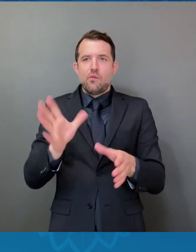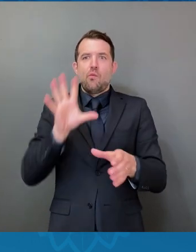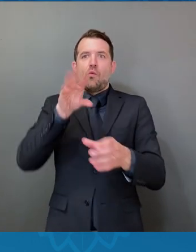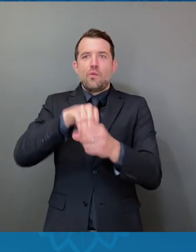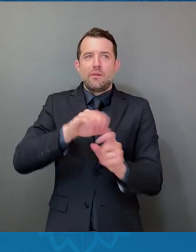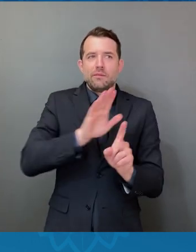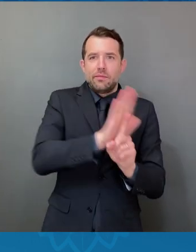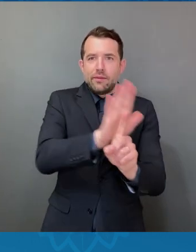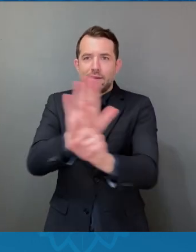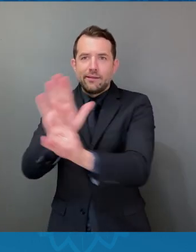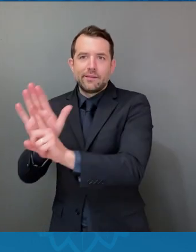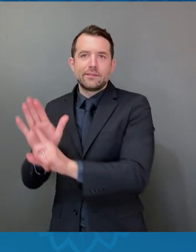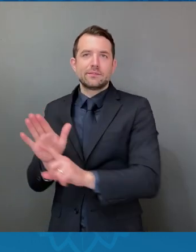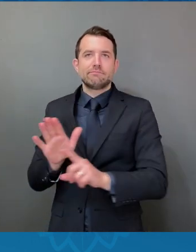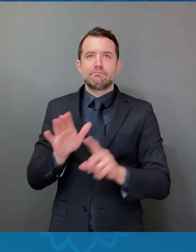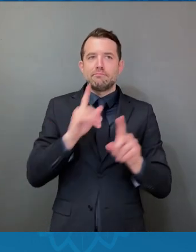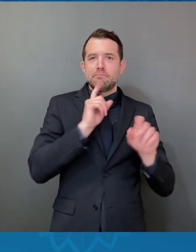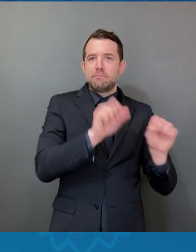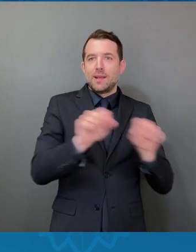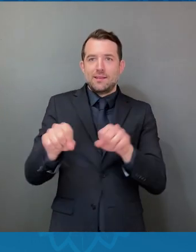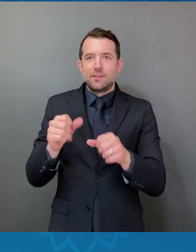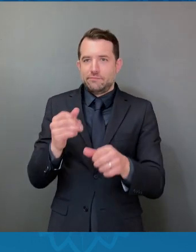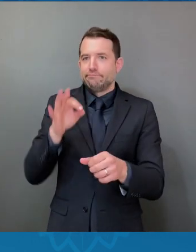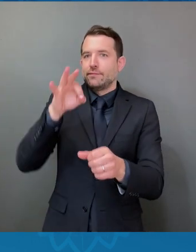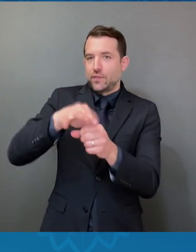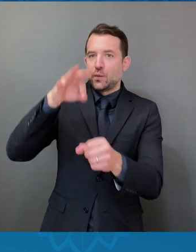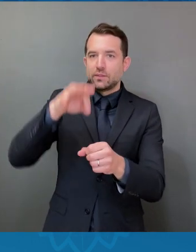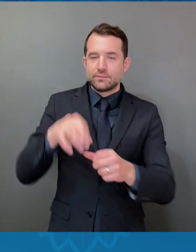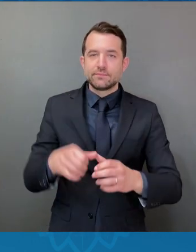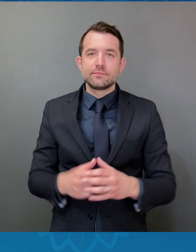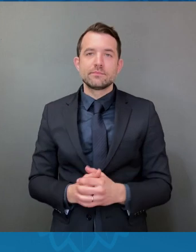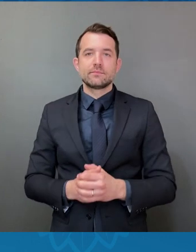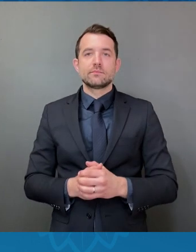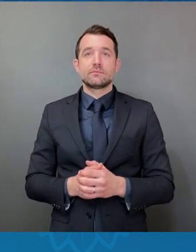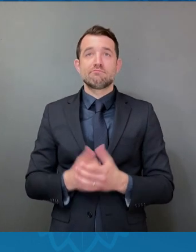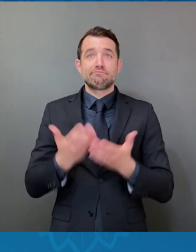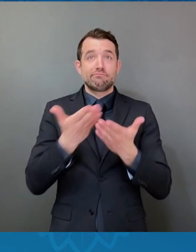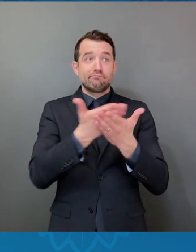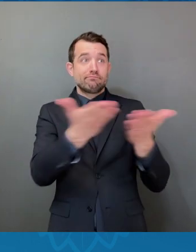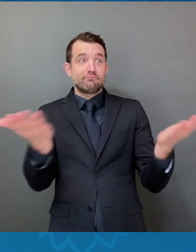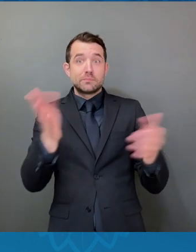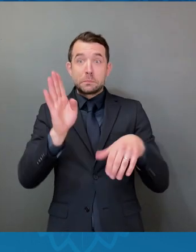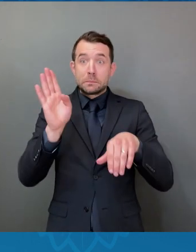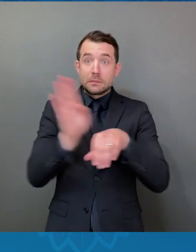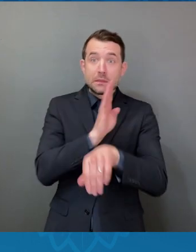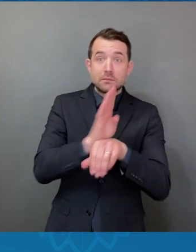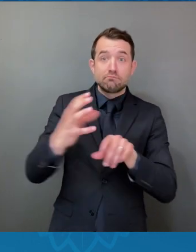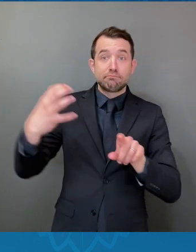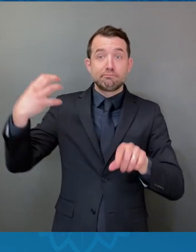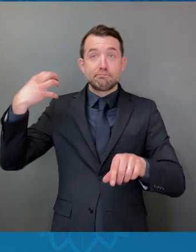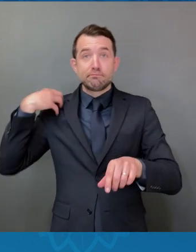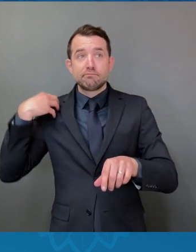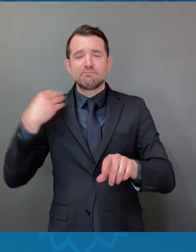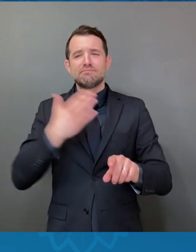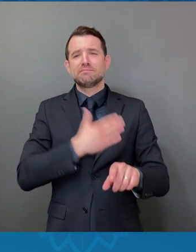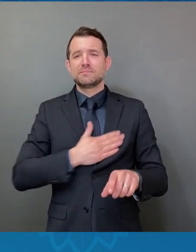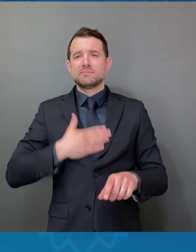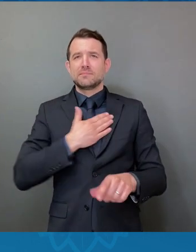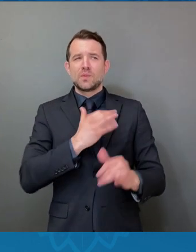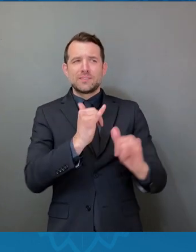And we're going to therefore call on all employers to do the same. The president and I have the full power